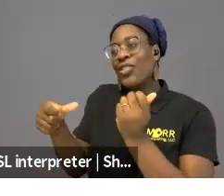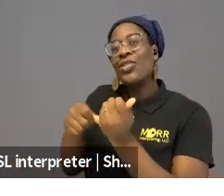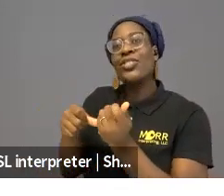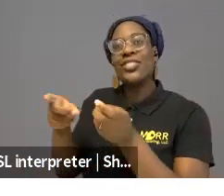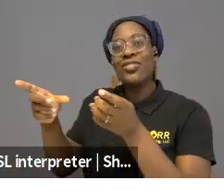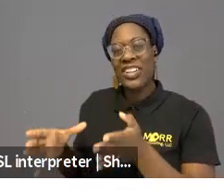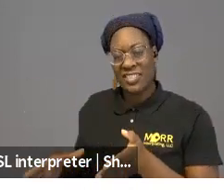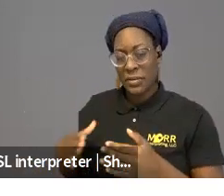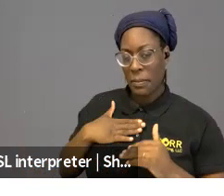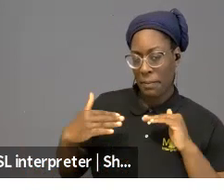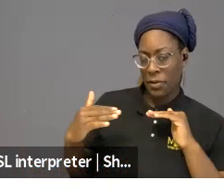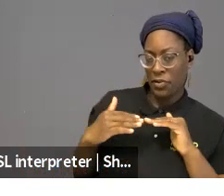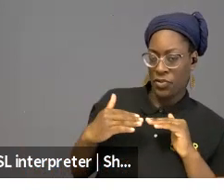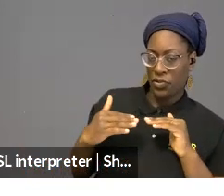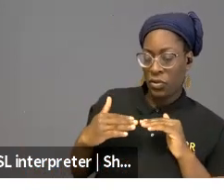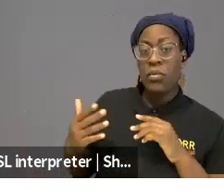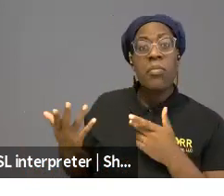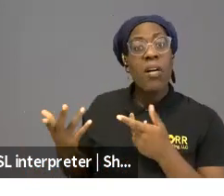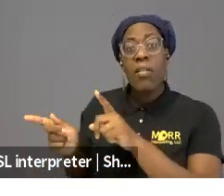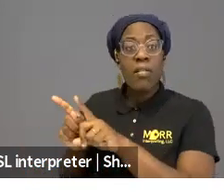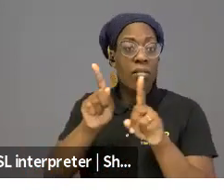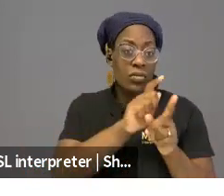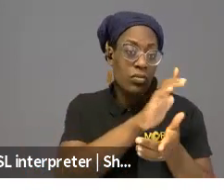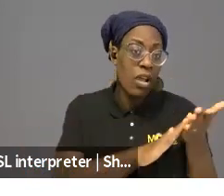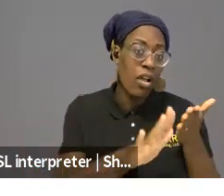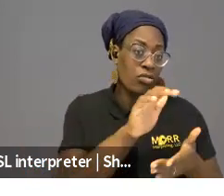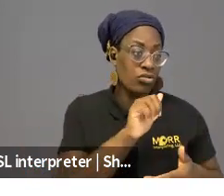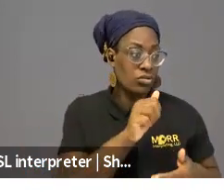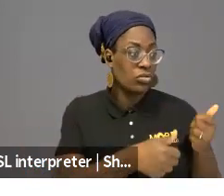and college administration at Walden, and with other student support departments as well.